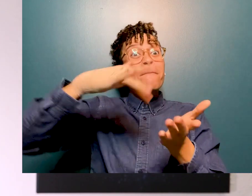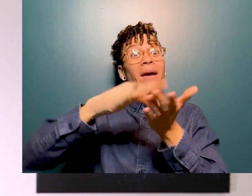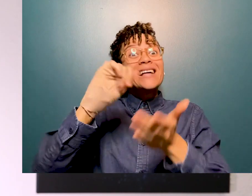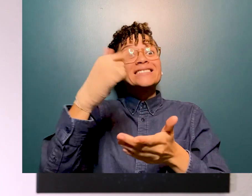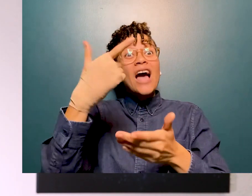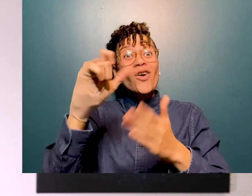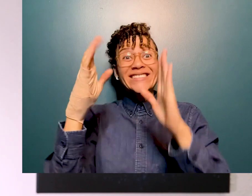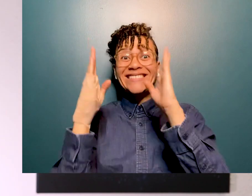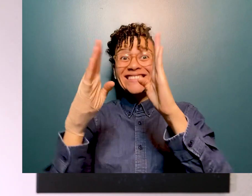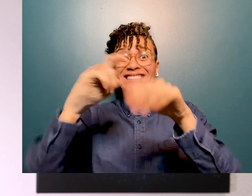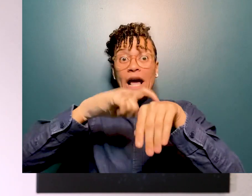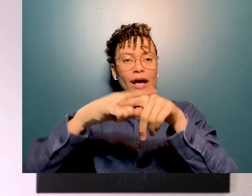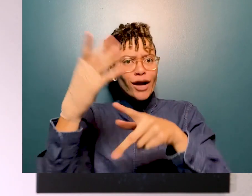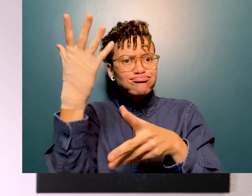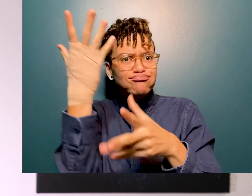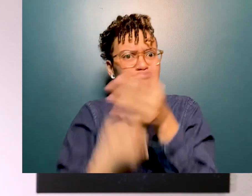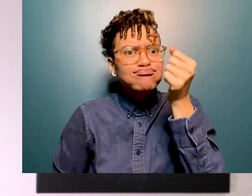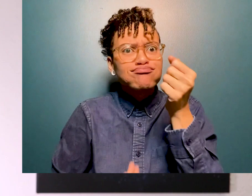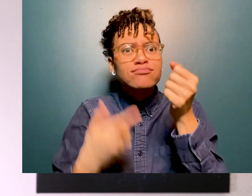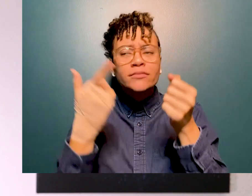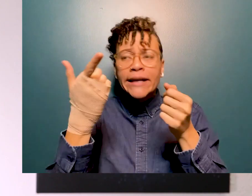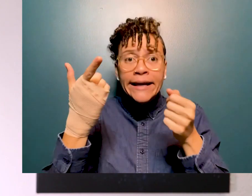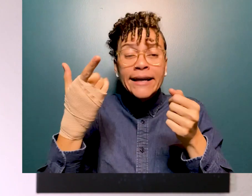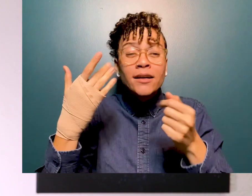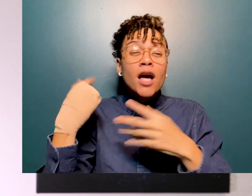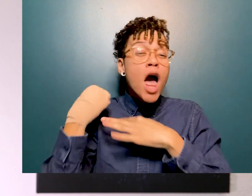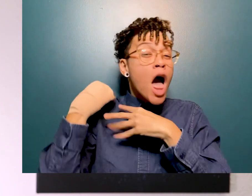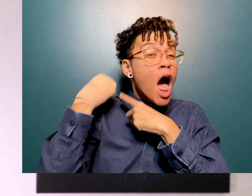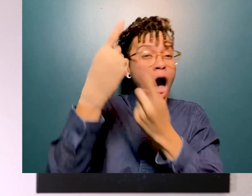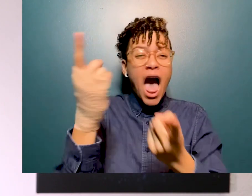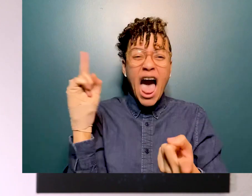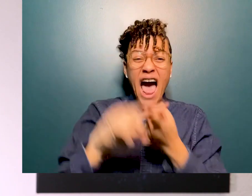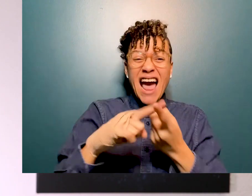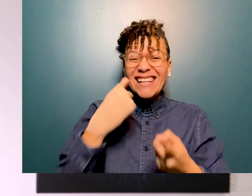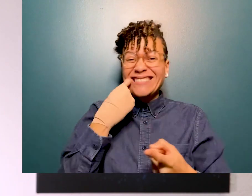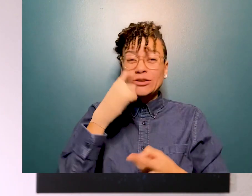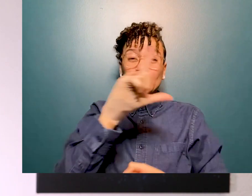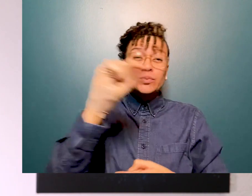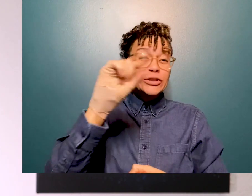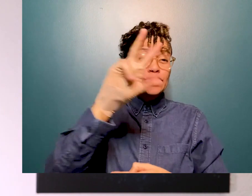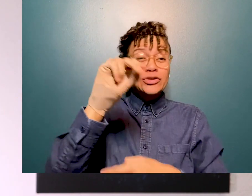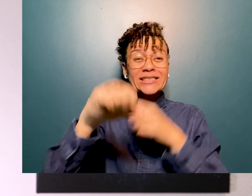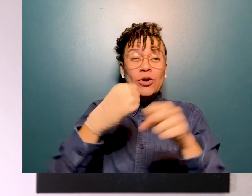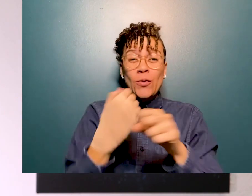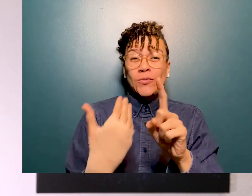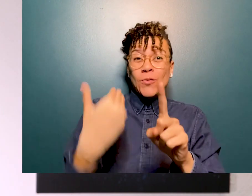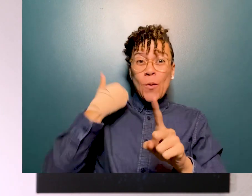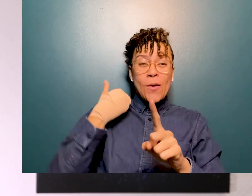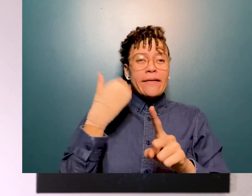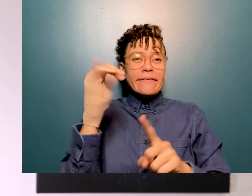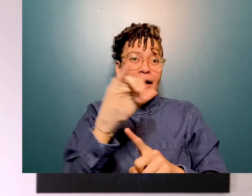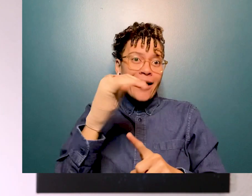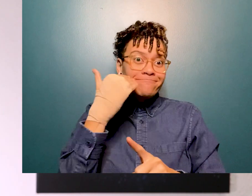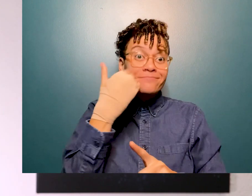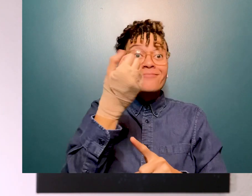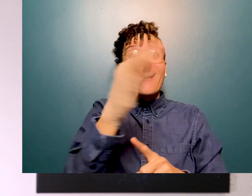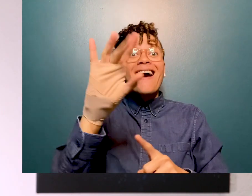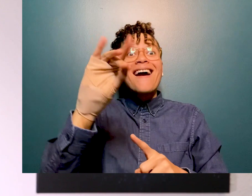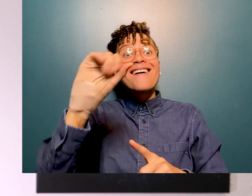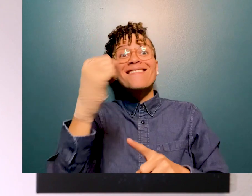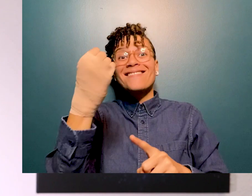the practice of Western astrology was actually lost during the Middle Ages, and it's only